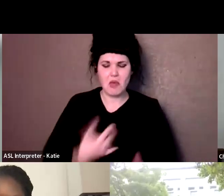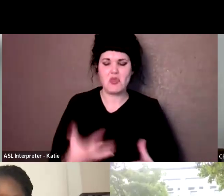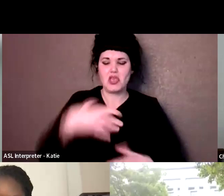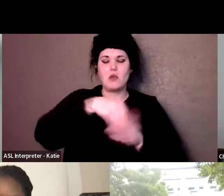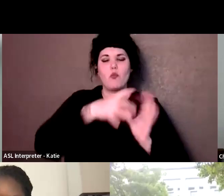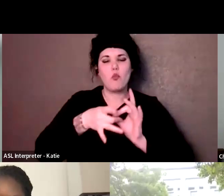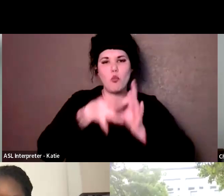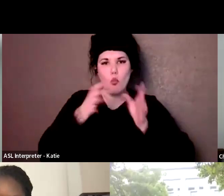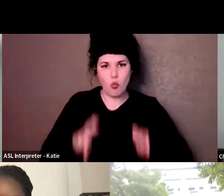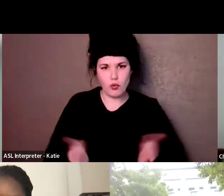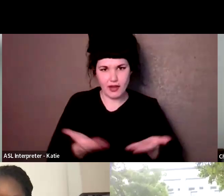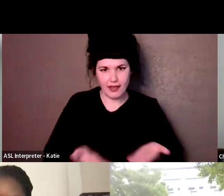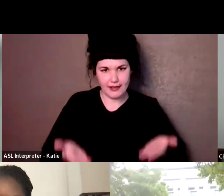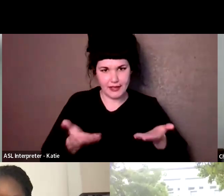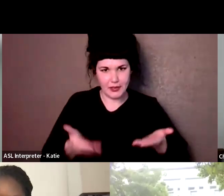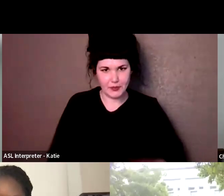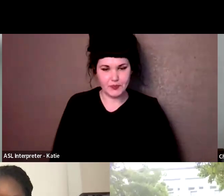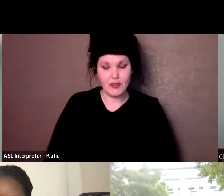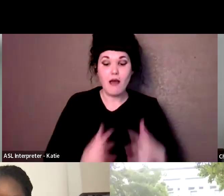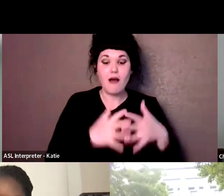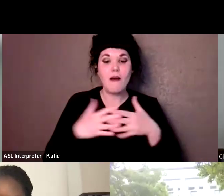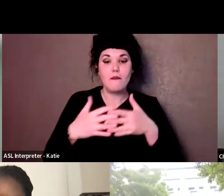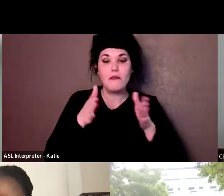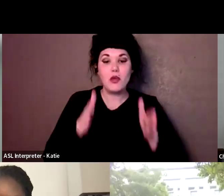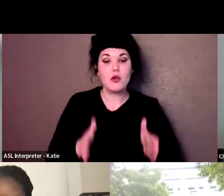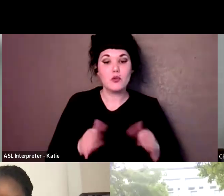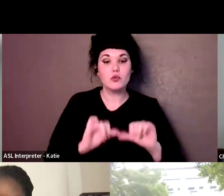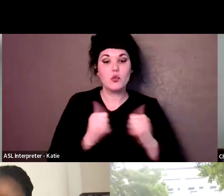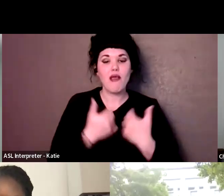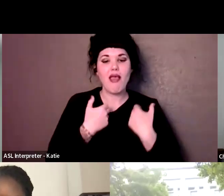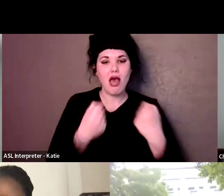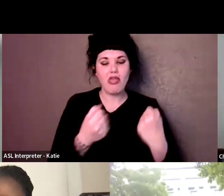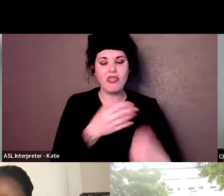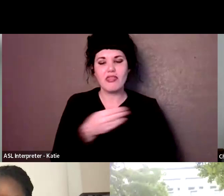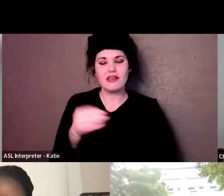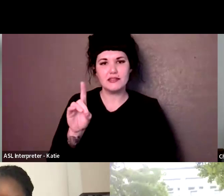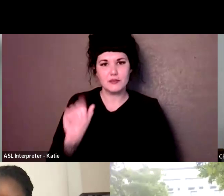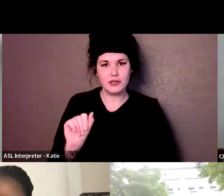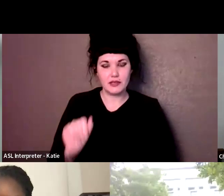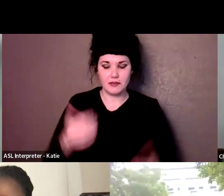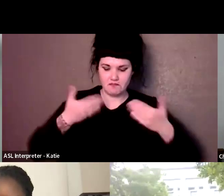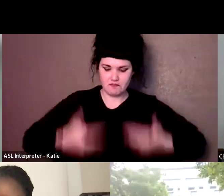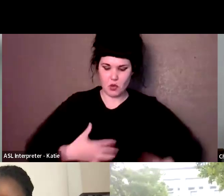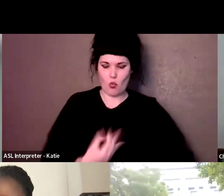the American Association on Health and Disability. I am a white woman with dark blonde hair, pulled